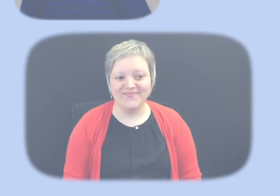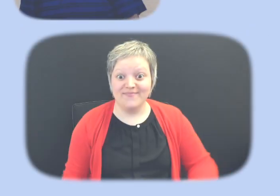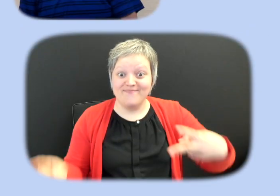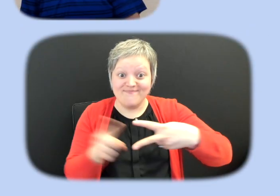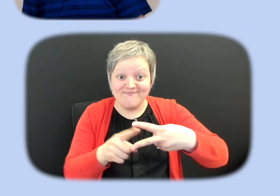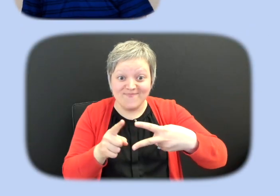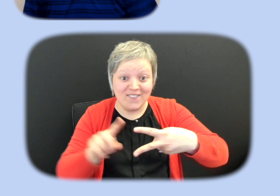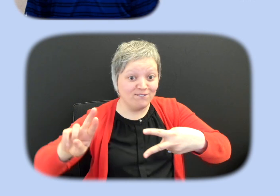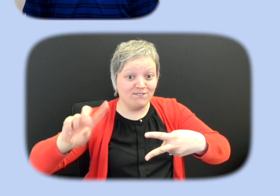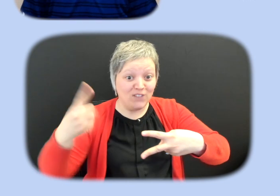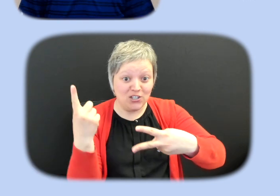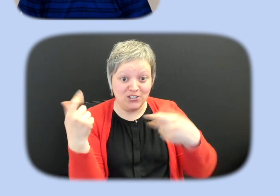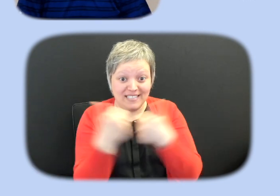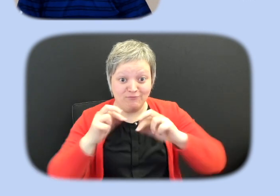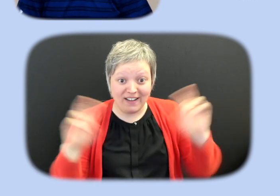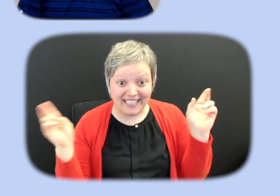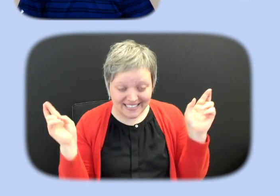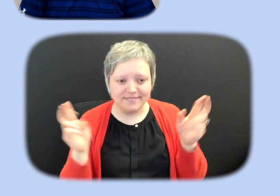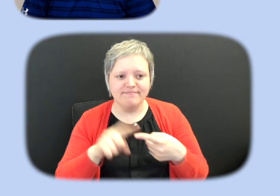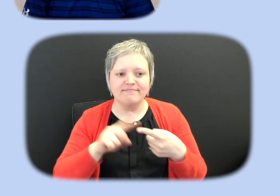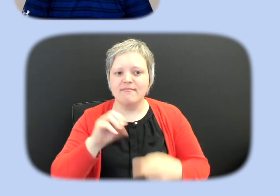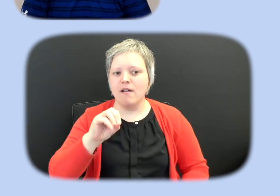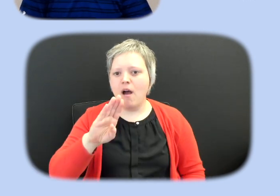For this game that we are going to learn which is called an obstacle course, you are going to need